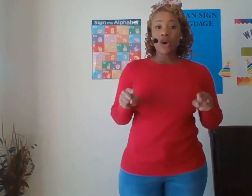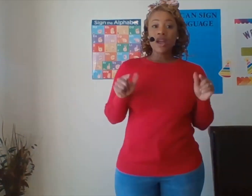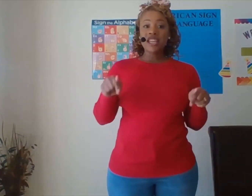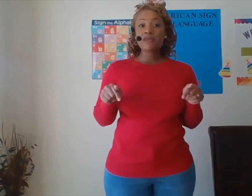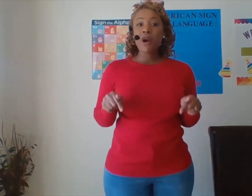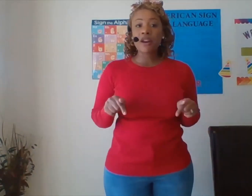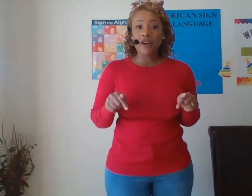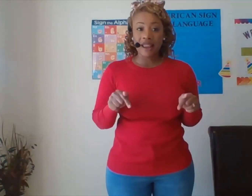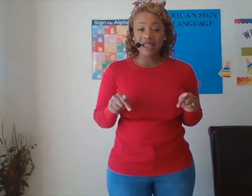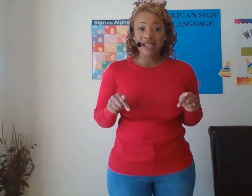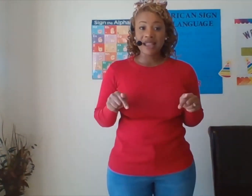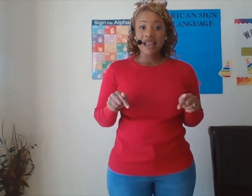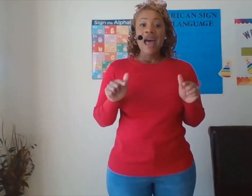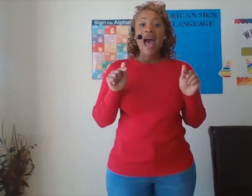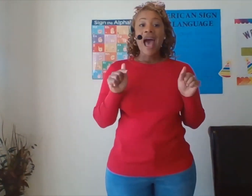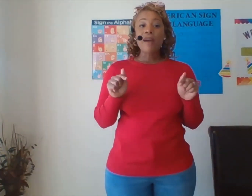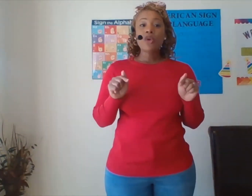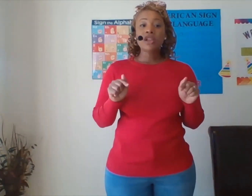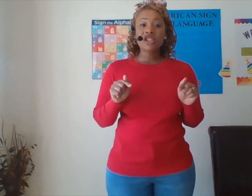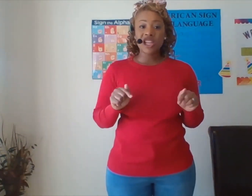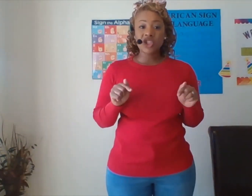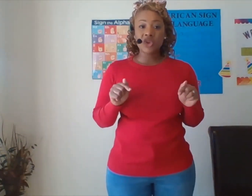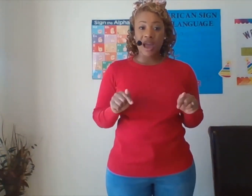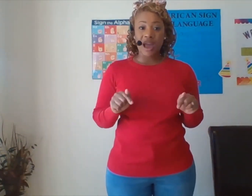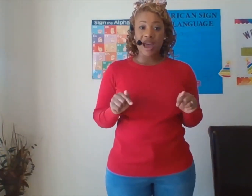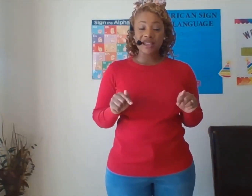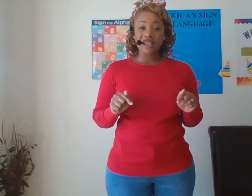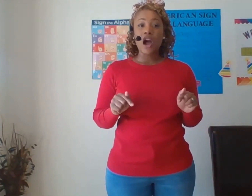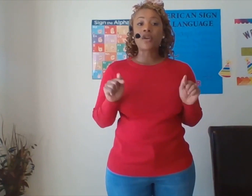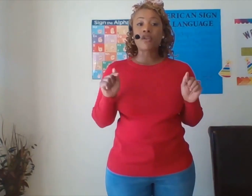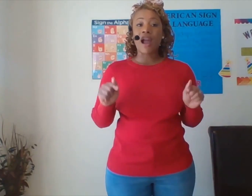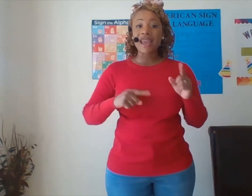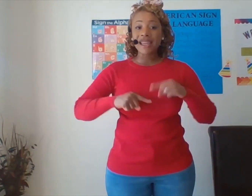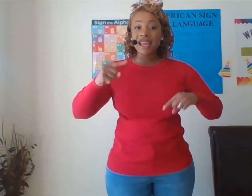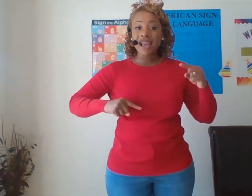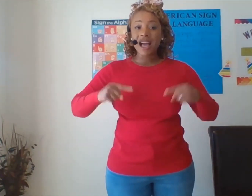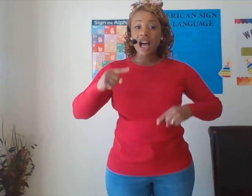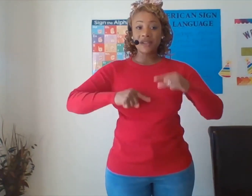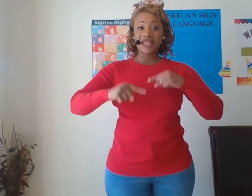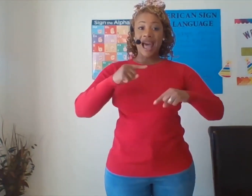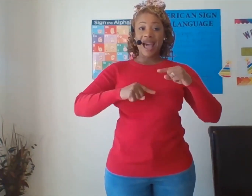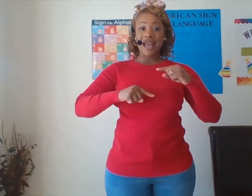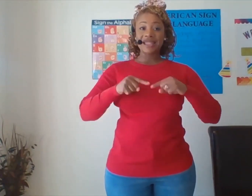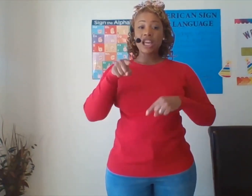in this part of our lesson I'm going to teach you guys a variety of signs that